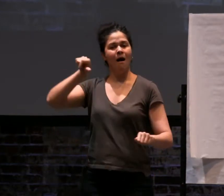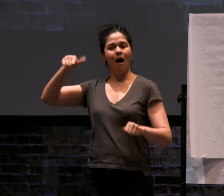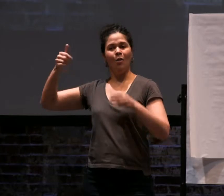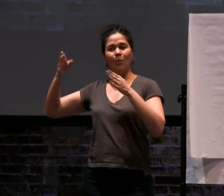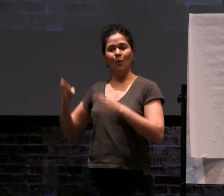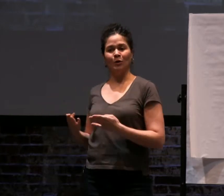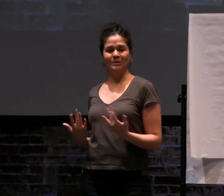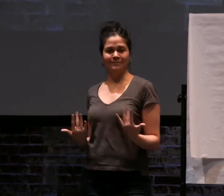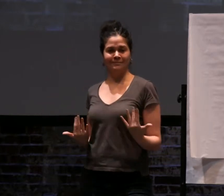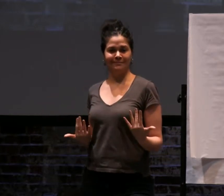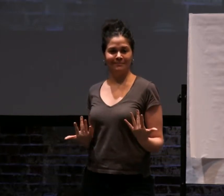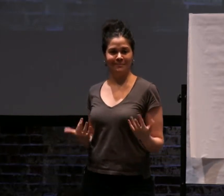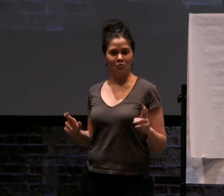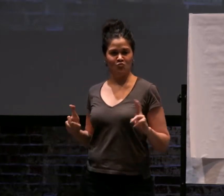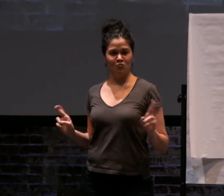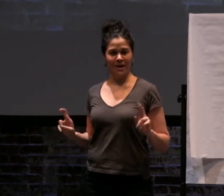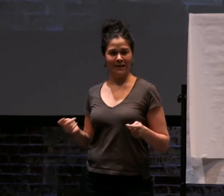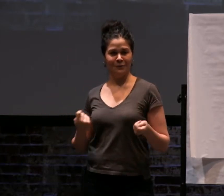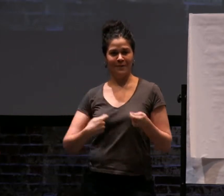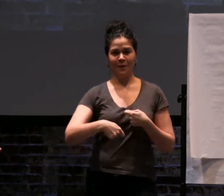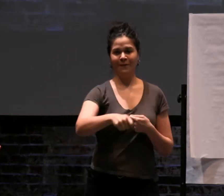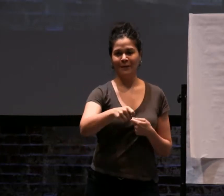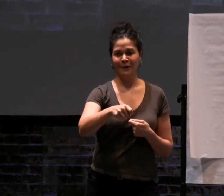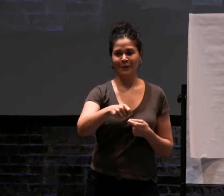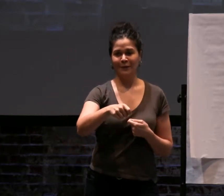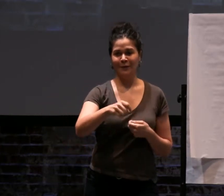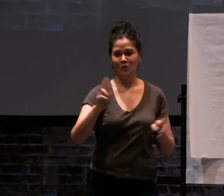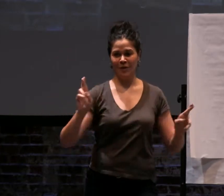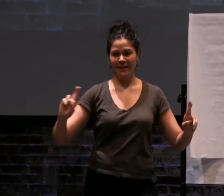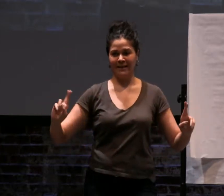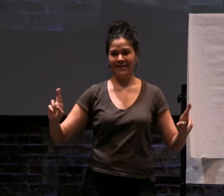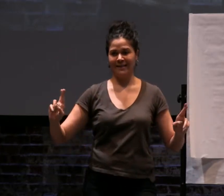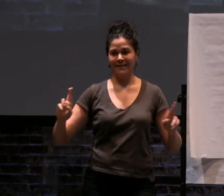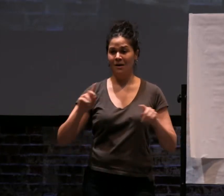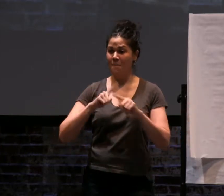Each one of you, as an individual, has become part of this collective group.